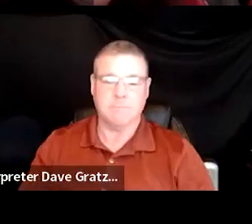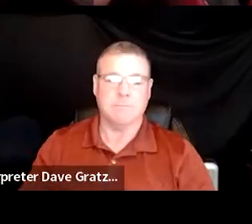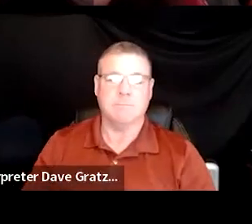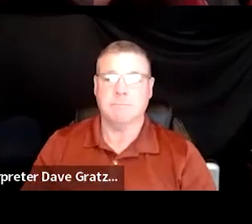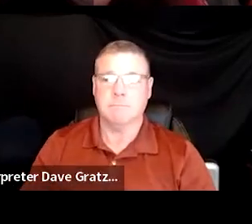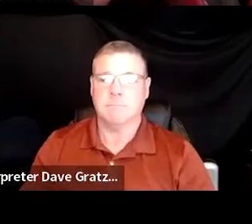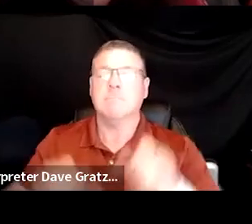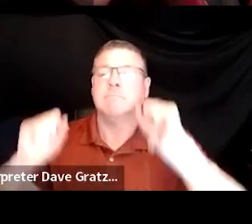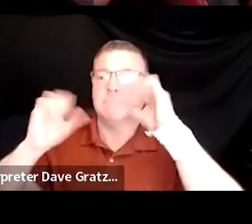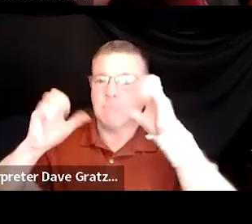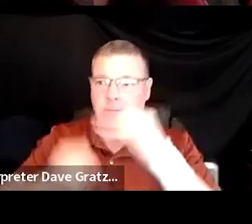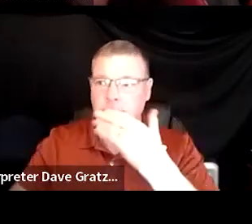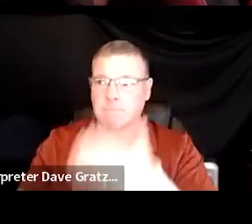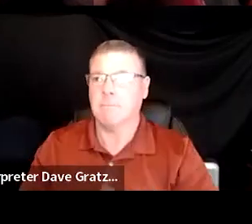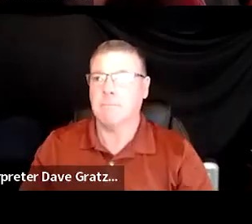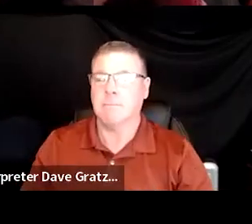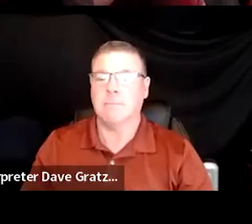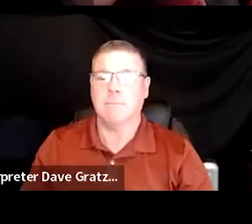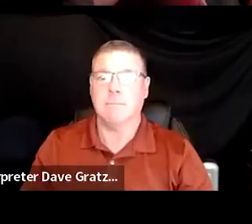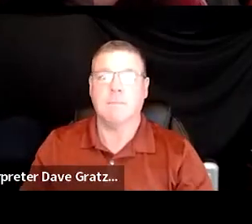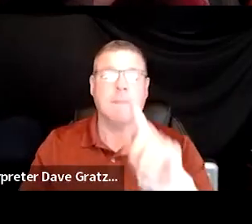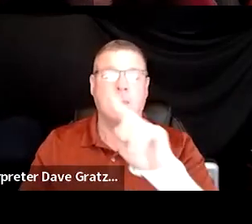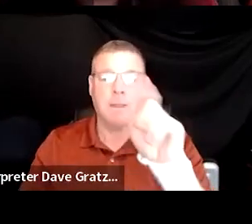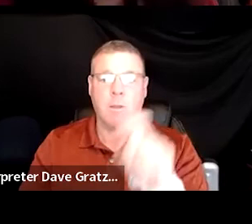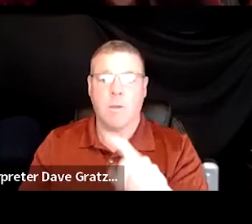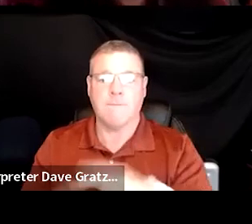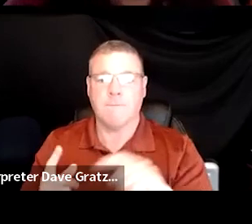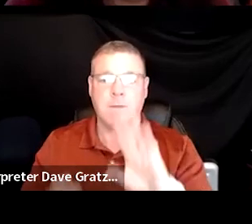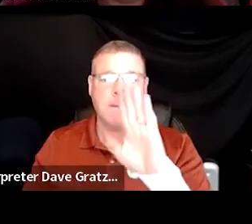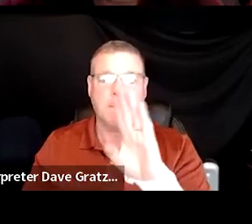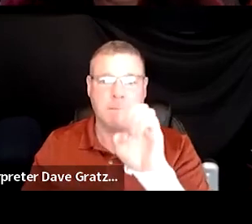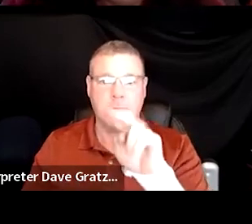Awesome. Thank you. This question comes from Benjamin Campbell.